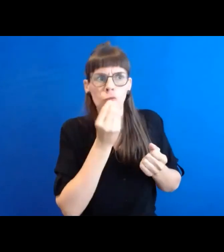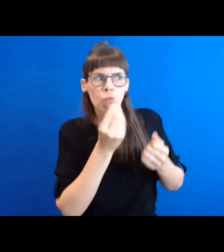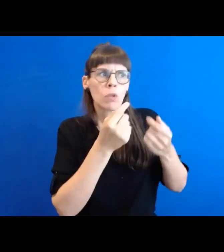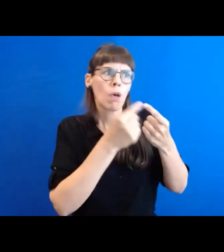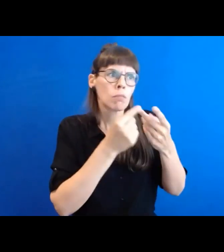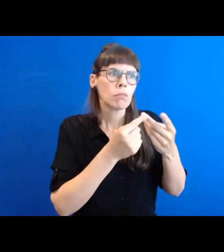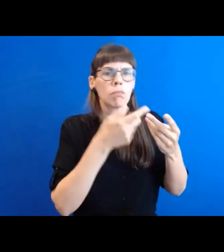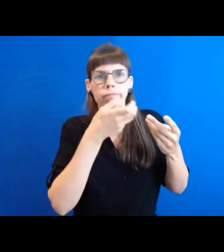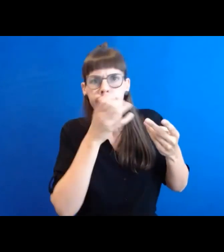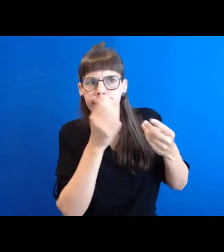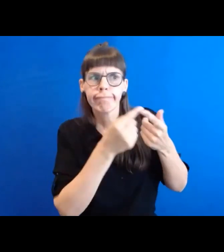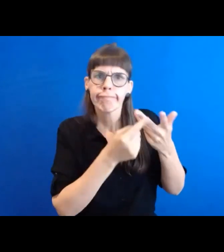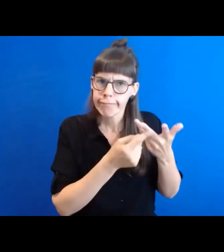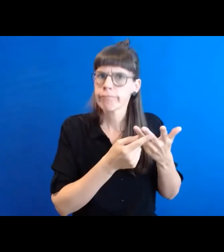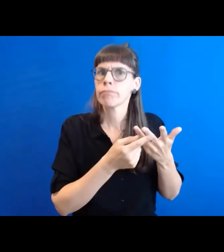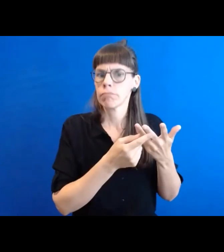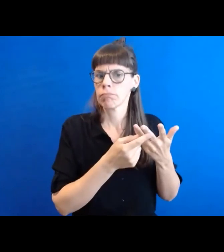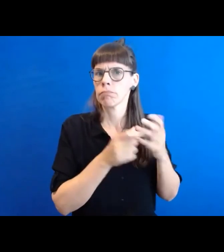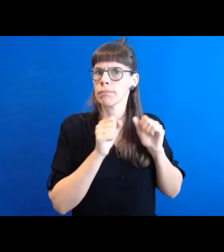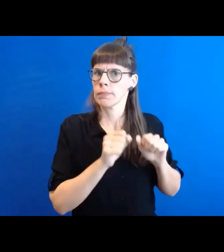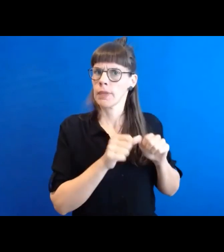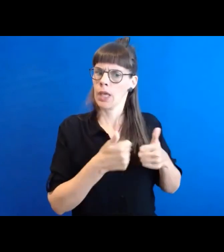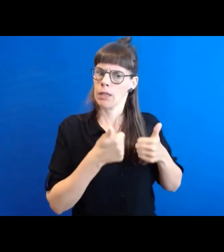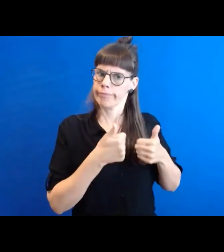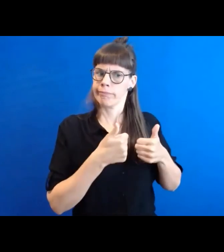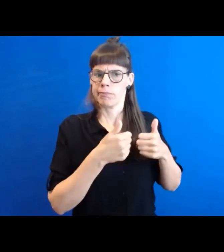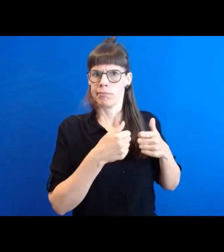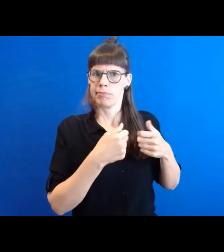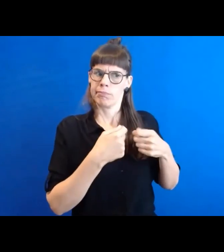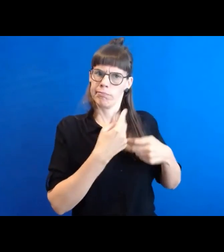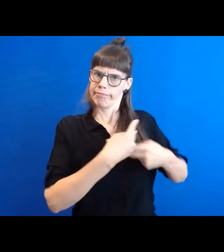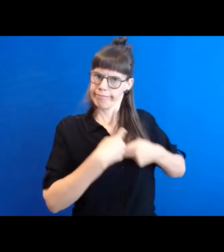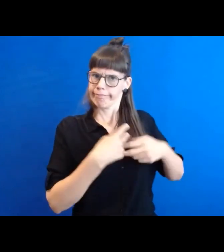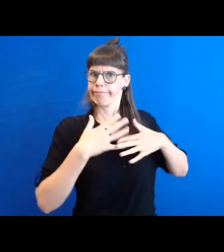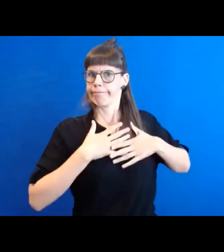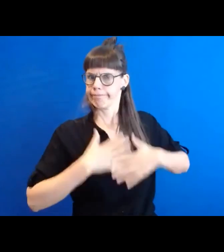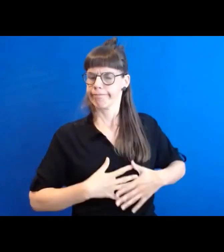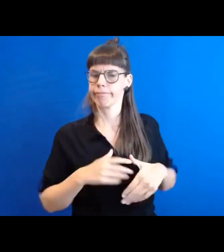economic help to meet basic needs in order